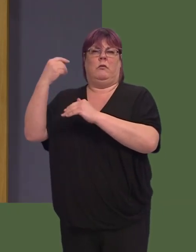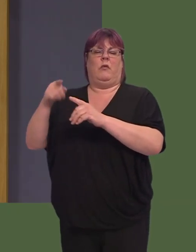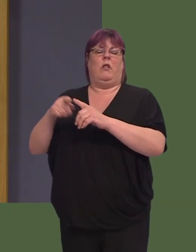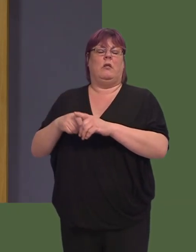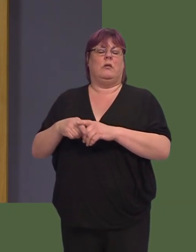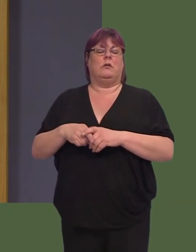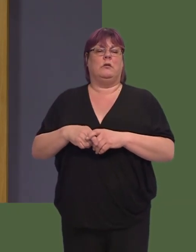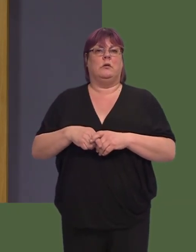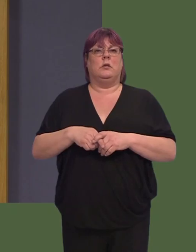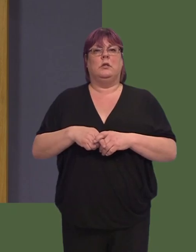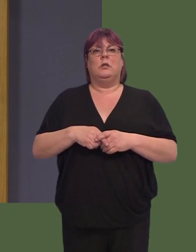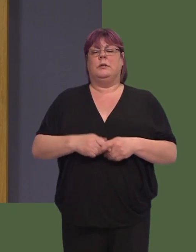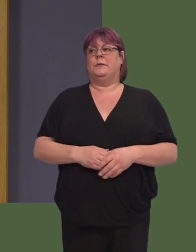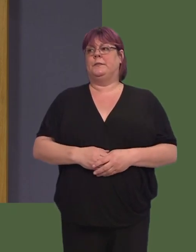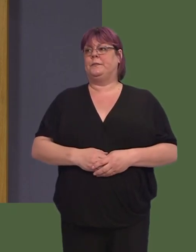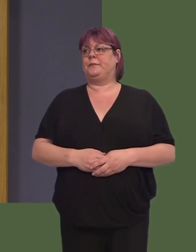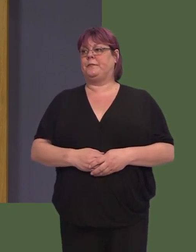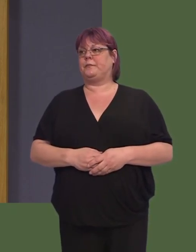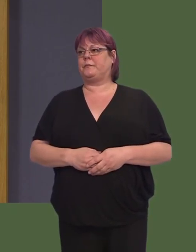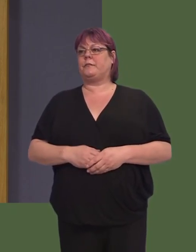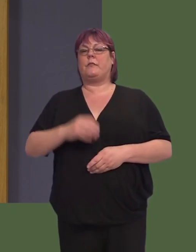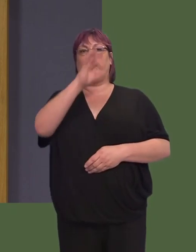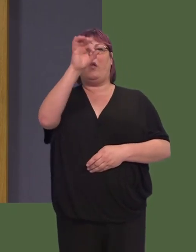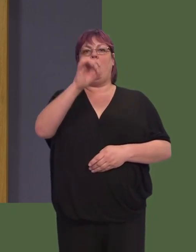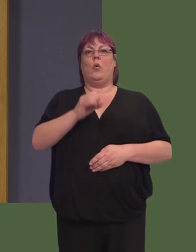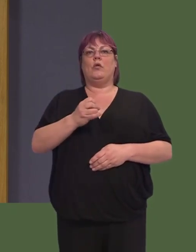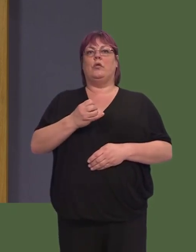how well it doesn't work. Rhianon Passmore AM: 8.